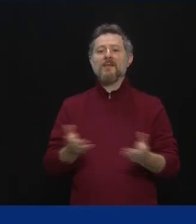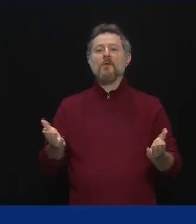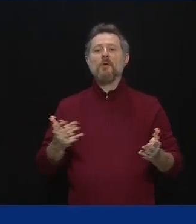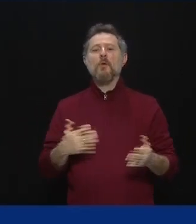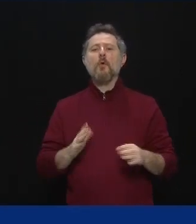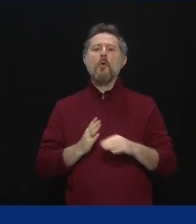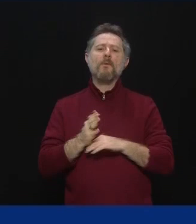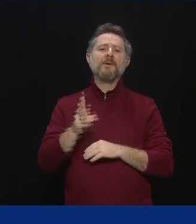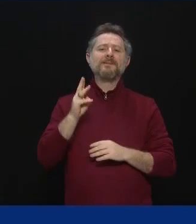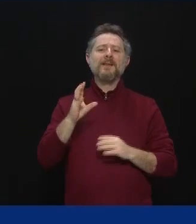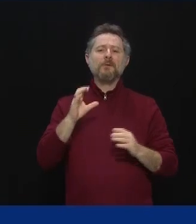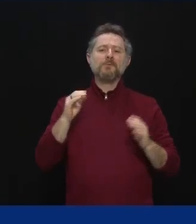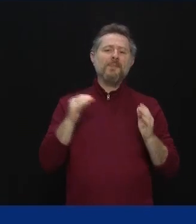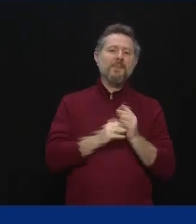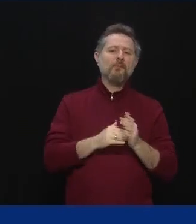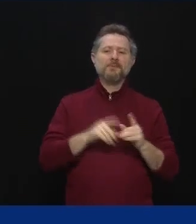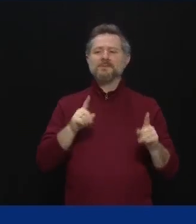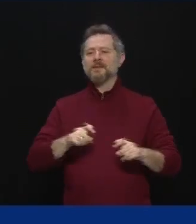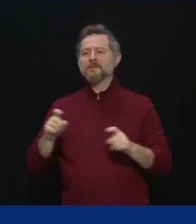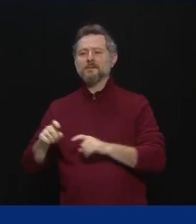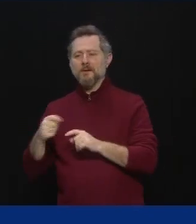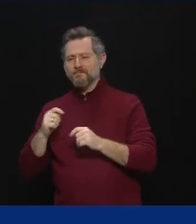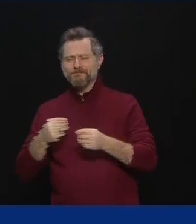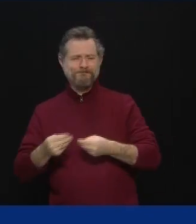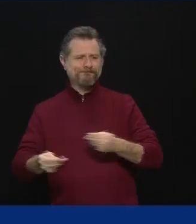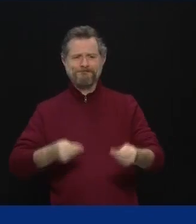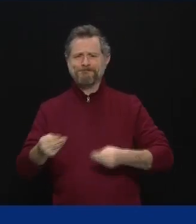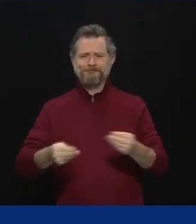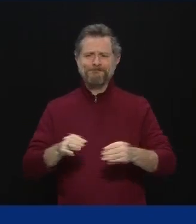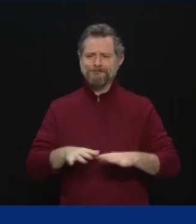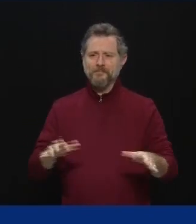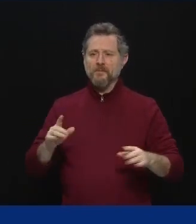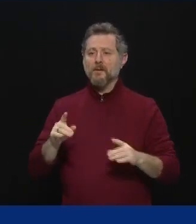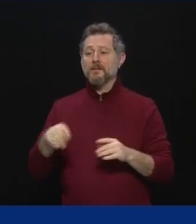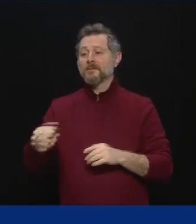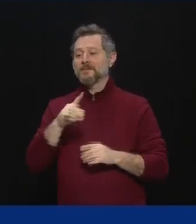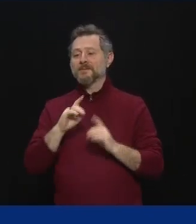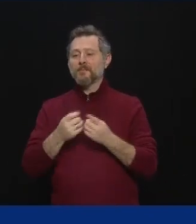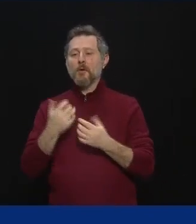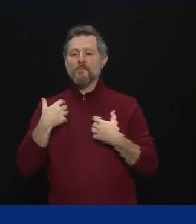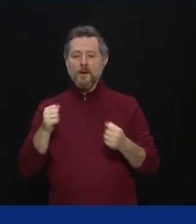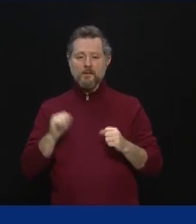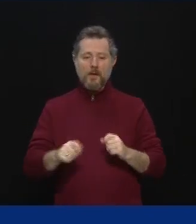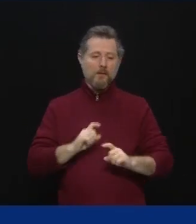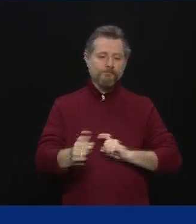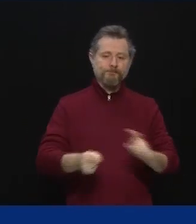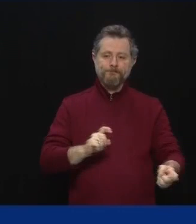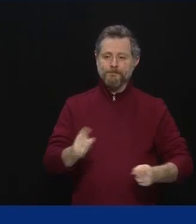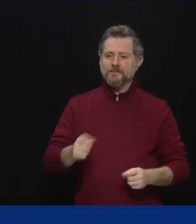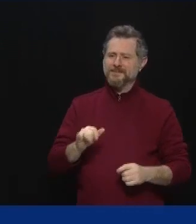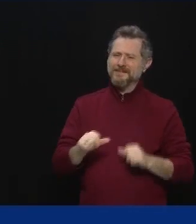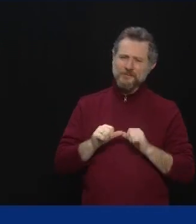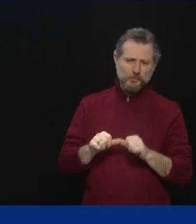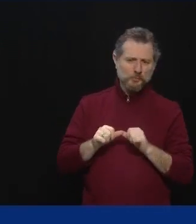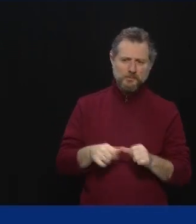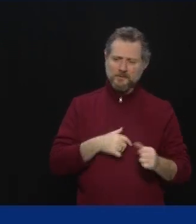PARTNERSHIP WITH THE CITY, WE DELIVERED OVER 600,000 TESTS TO THE CITY.